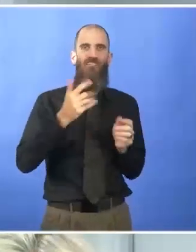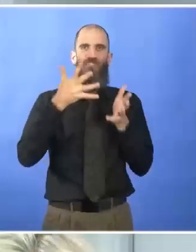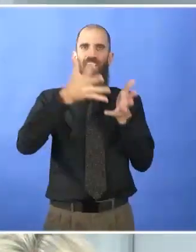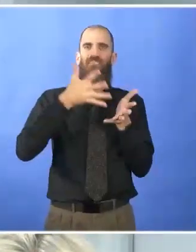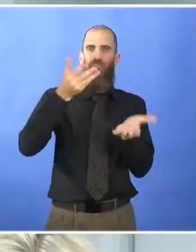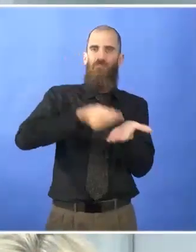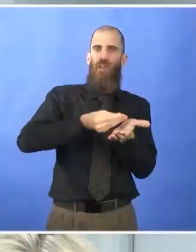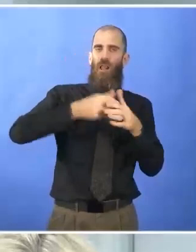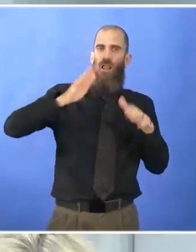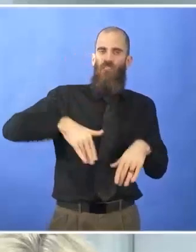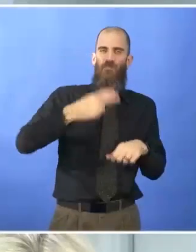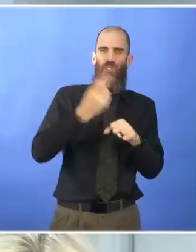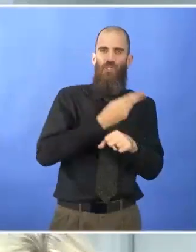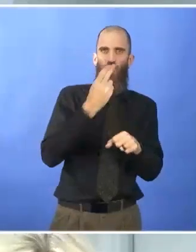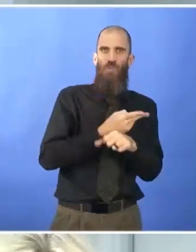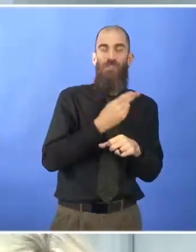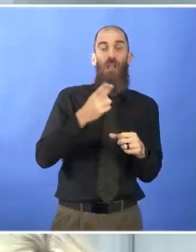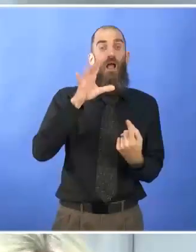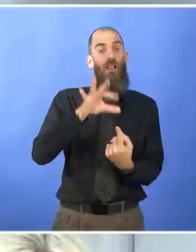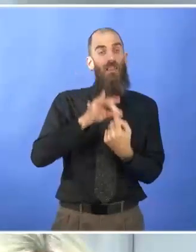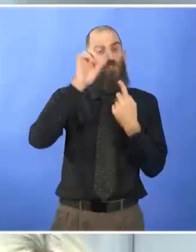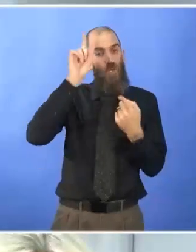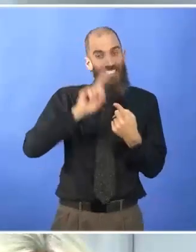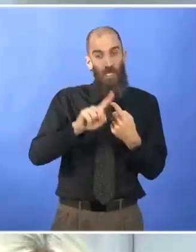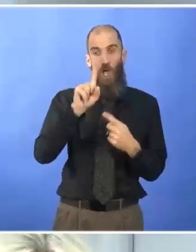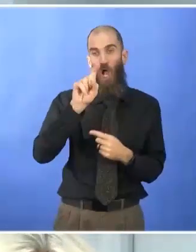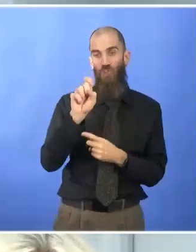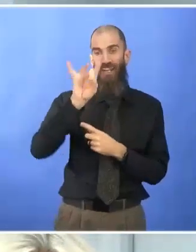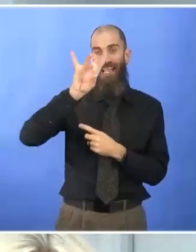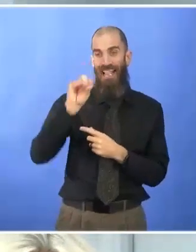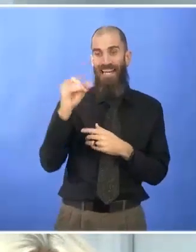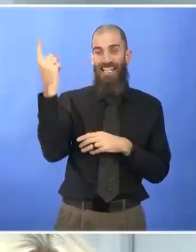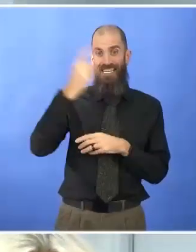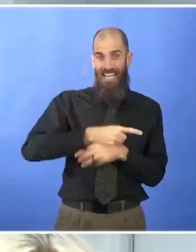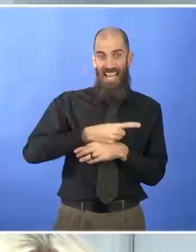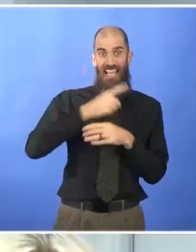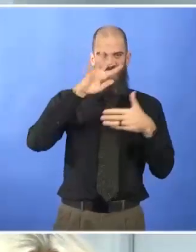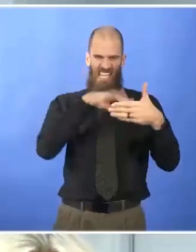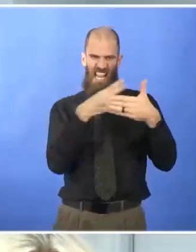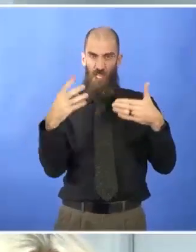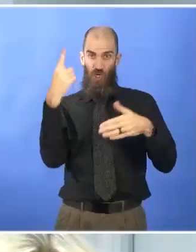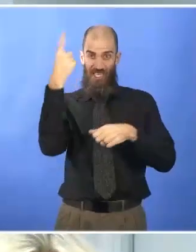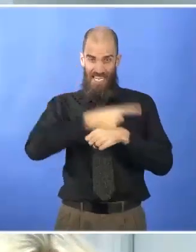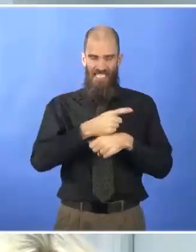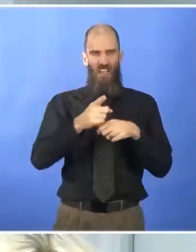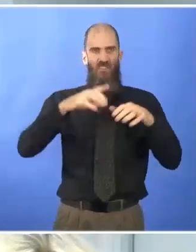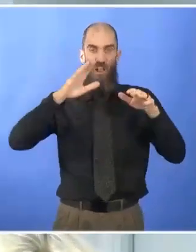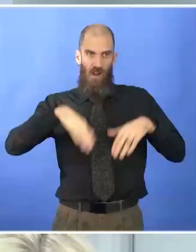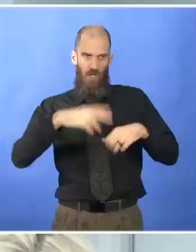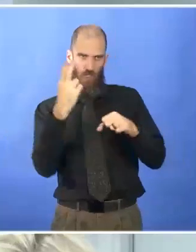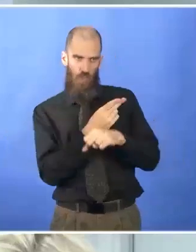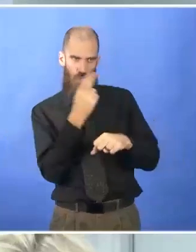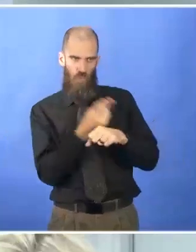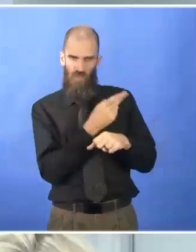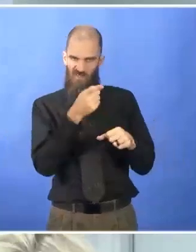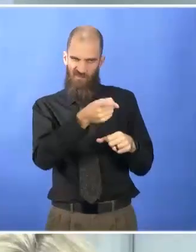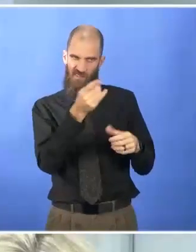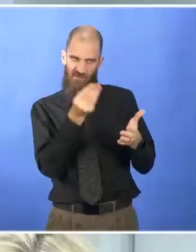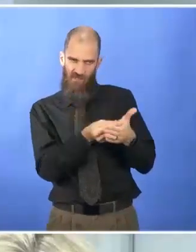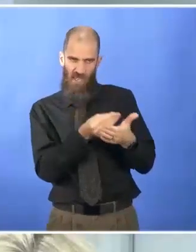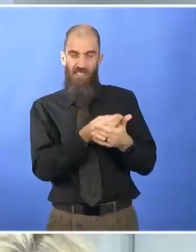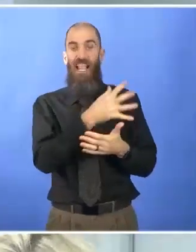REFUNDS.